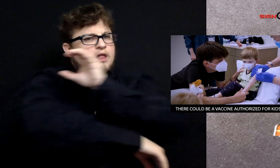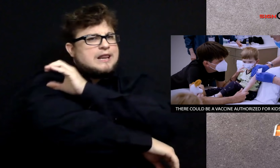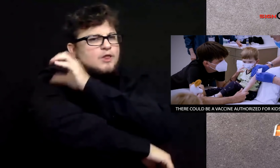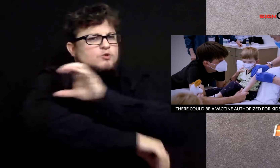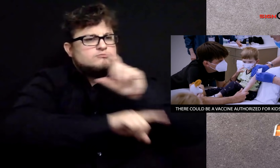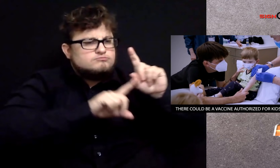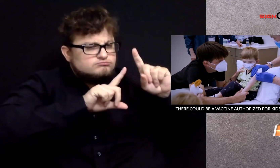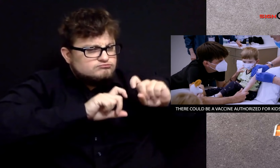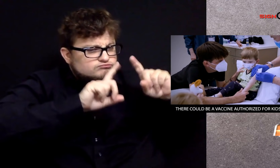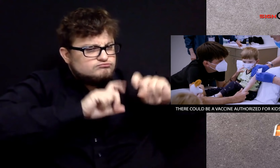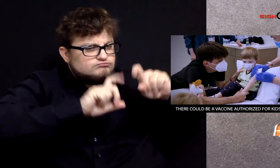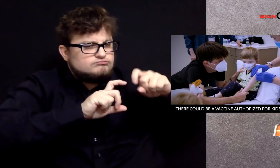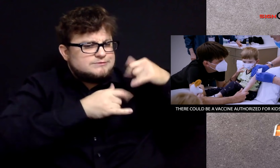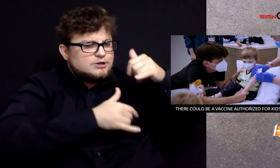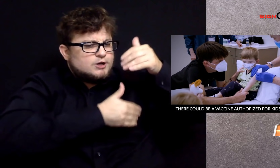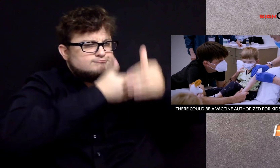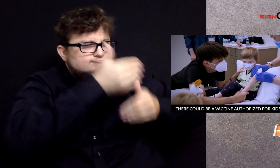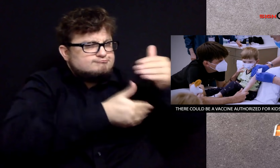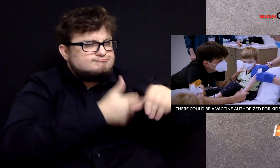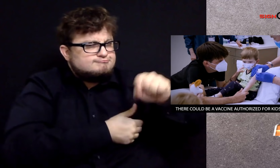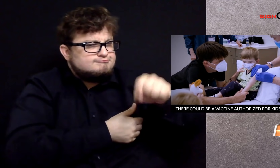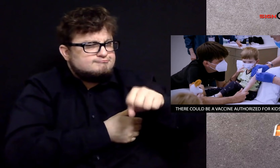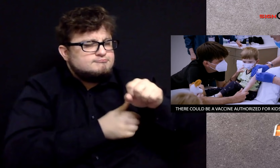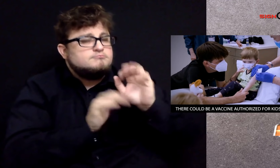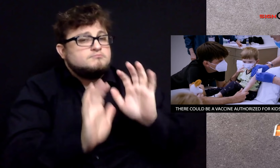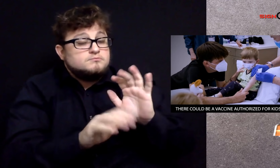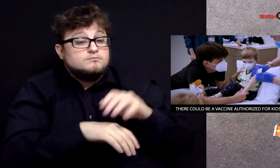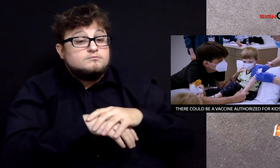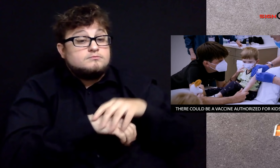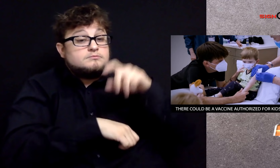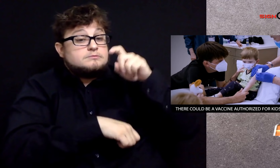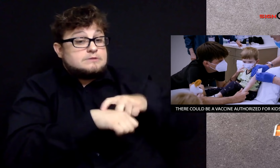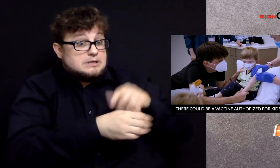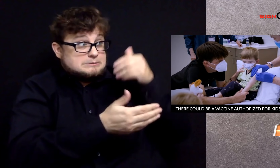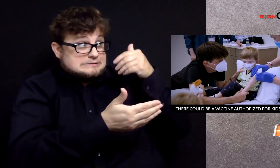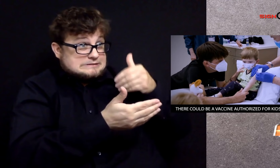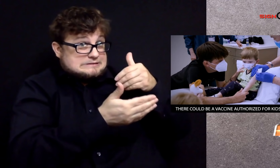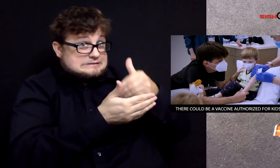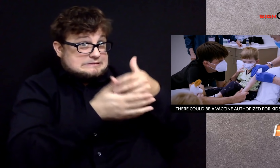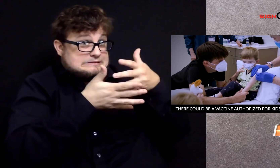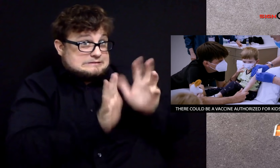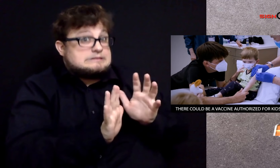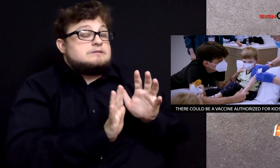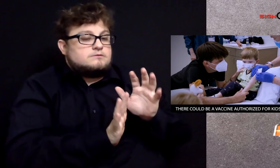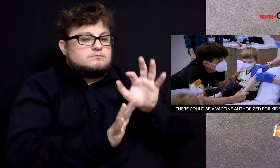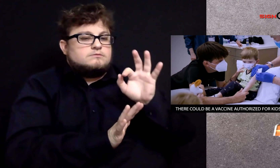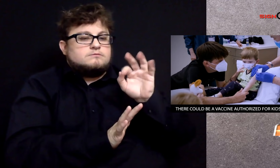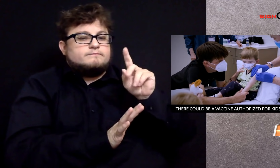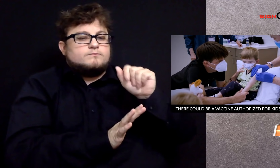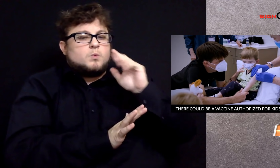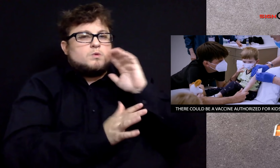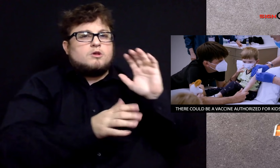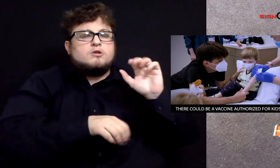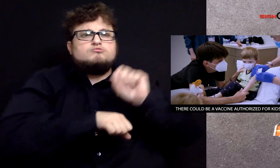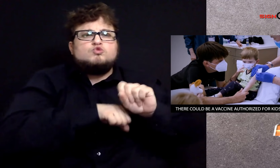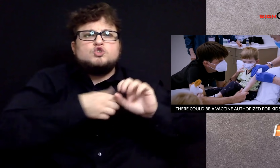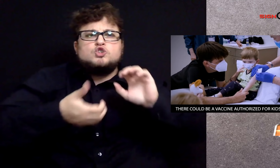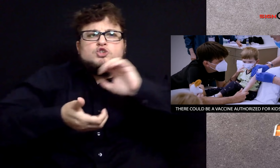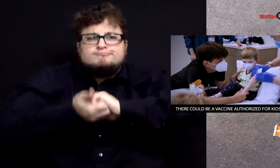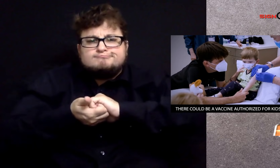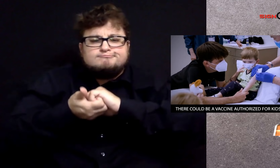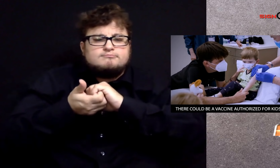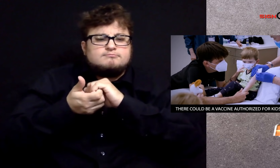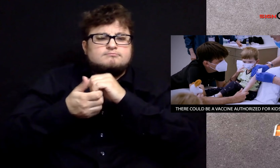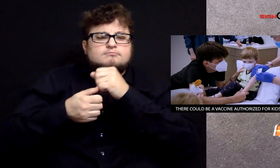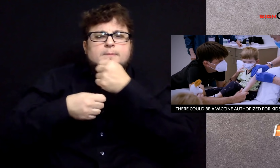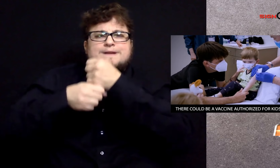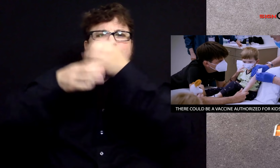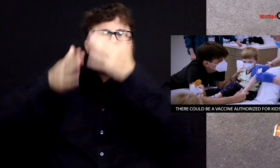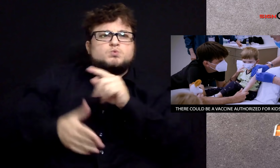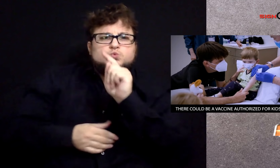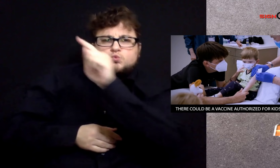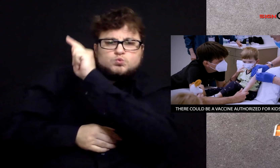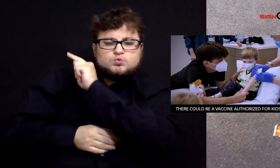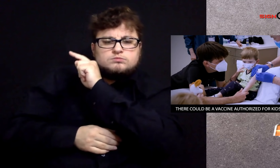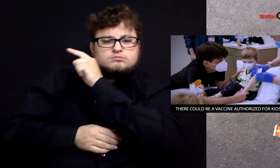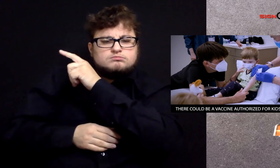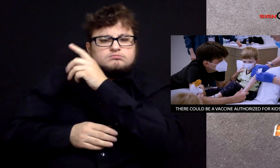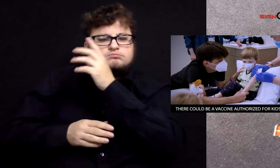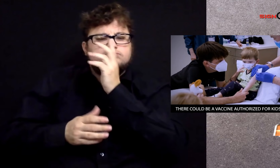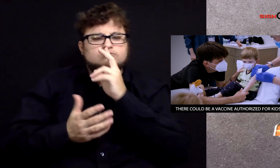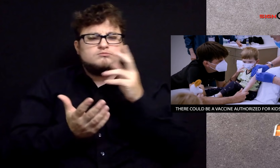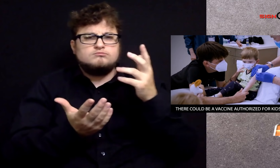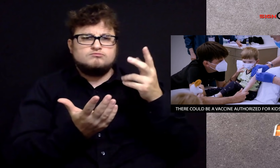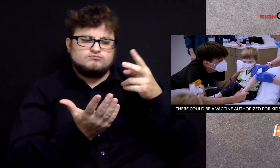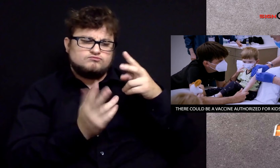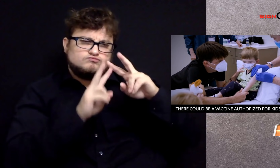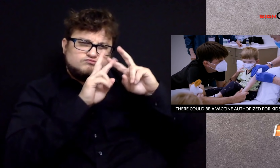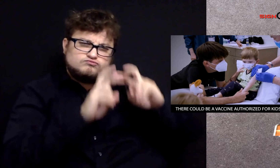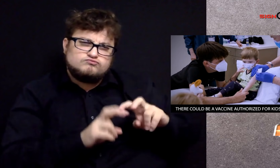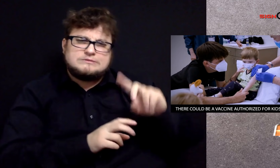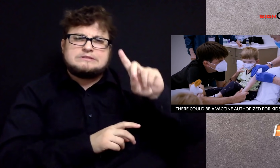the FDA says clinical trials are still in the works but once the relevant portion is